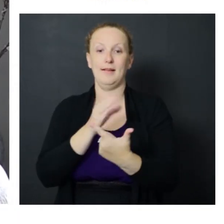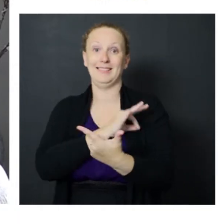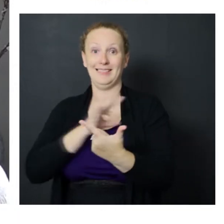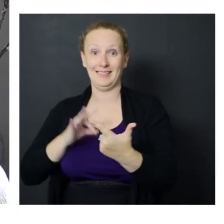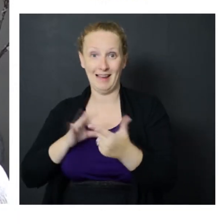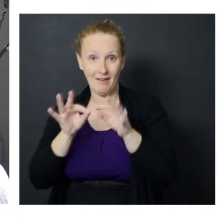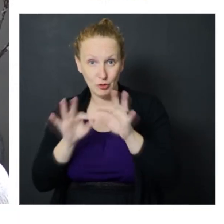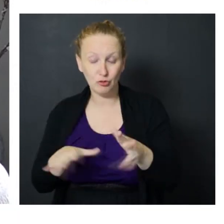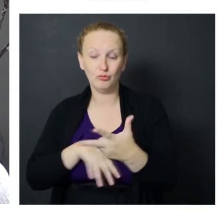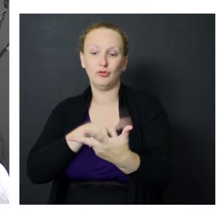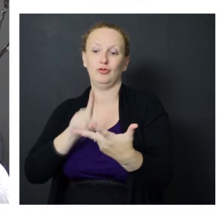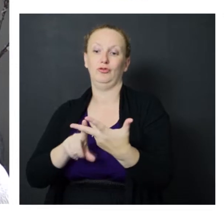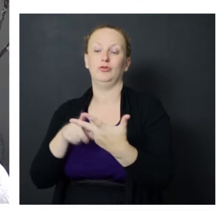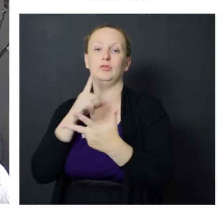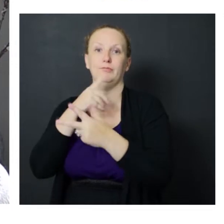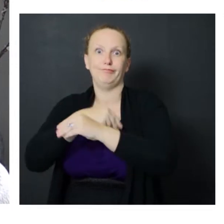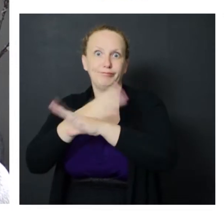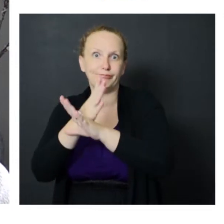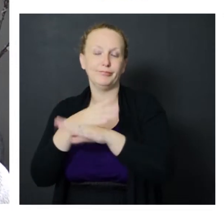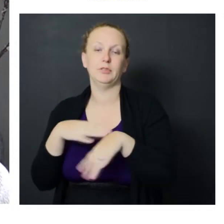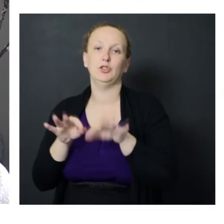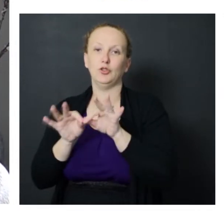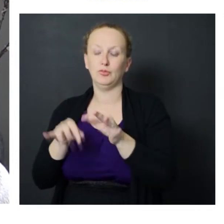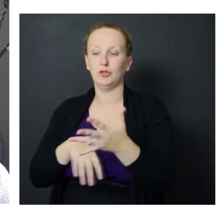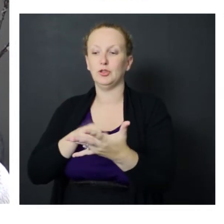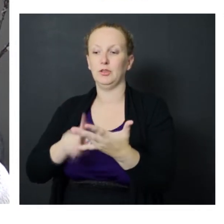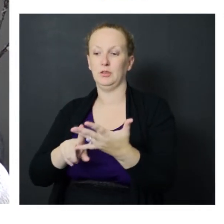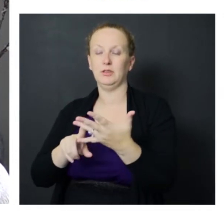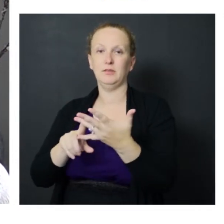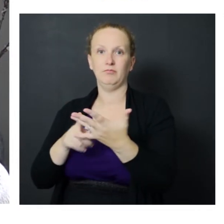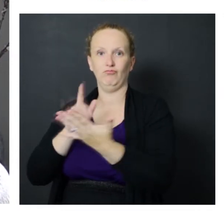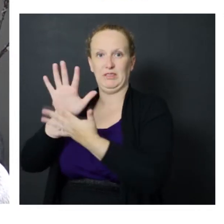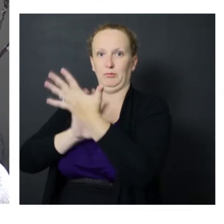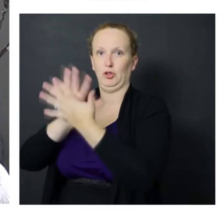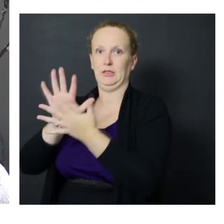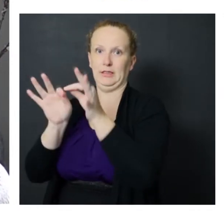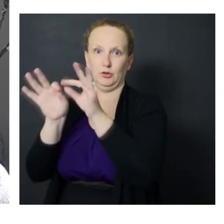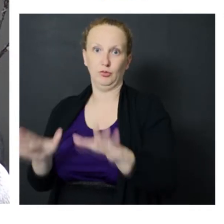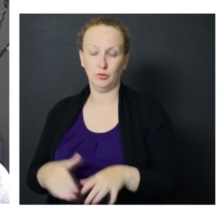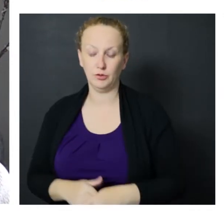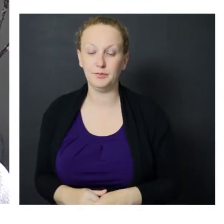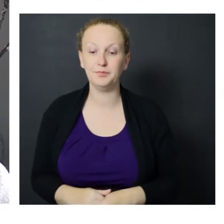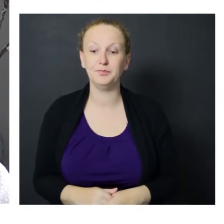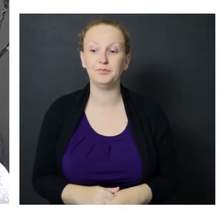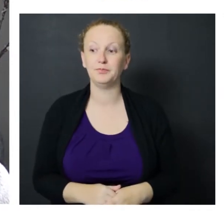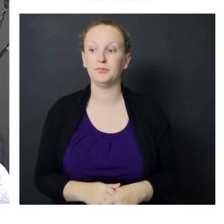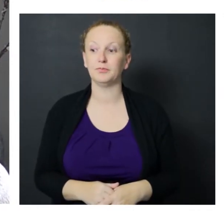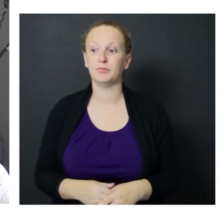And they have contractors with the language companies that understood that the Interpreter, Healthcare Interpreter